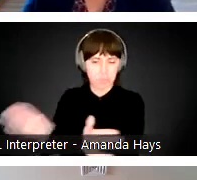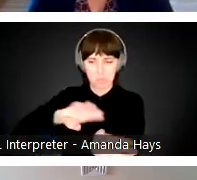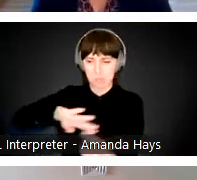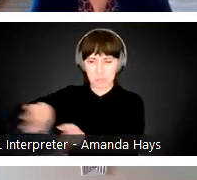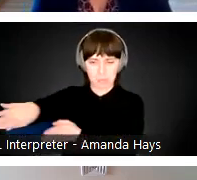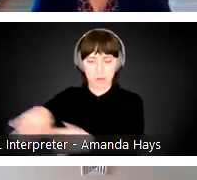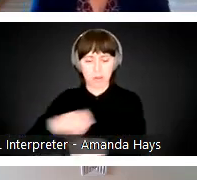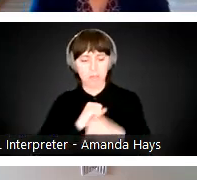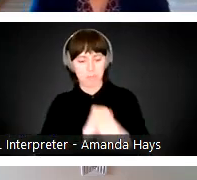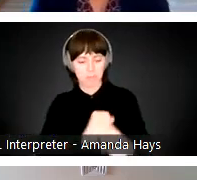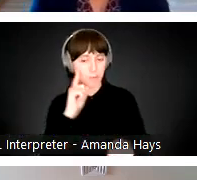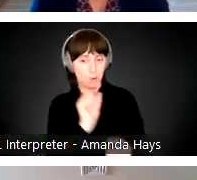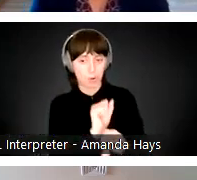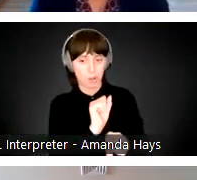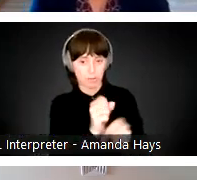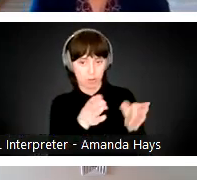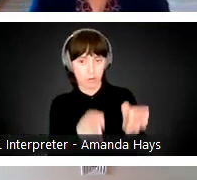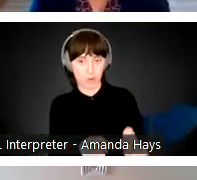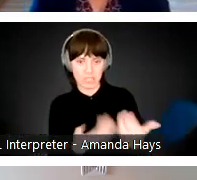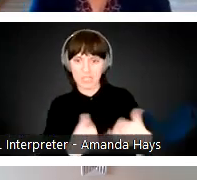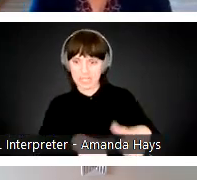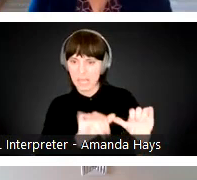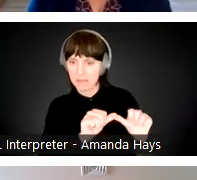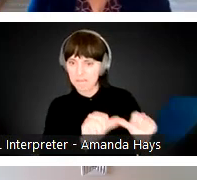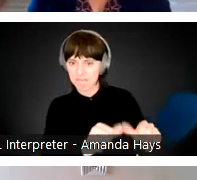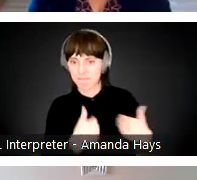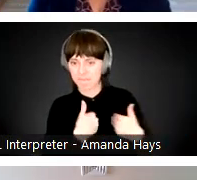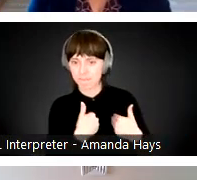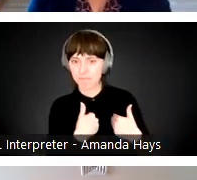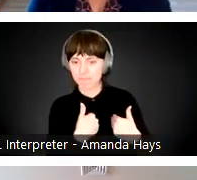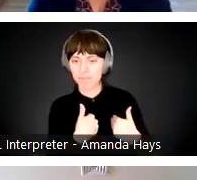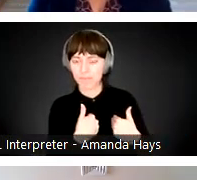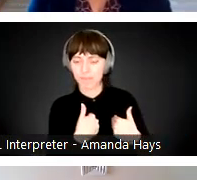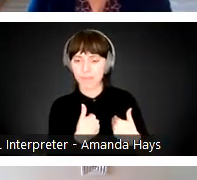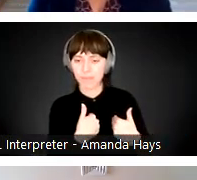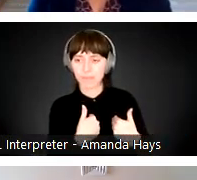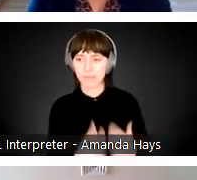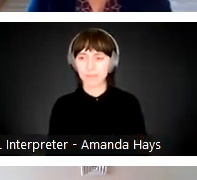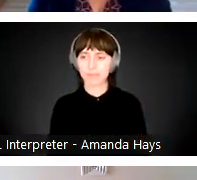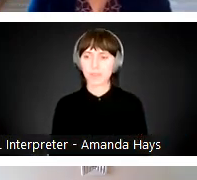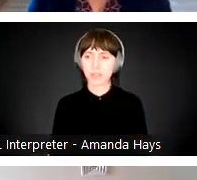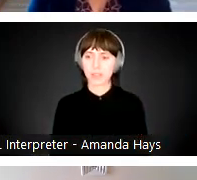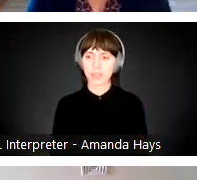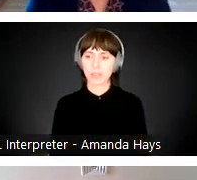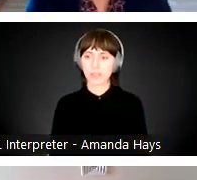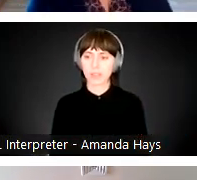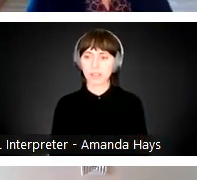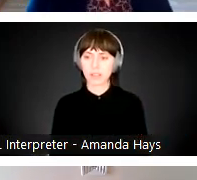employees remain and persist, so there's-